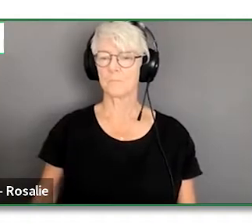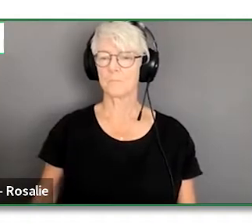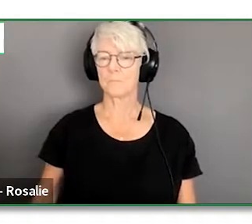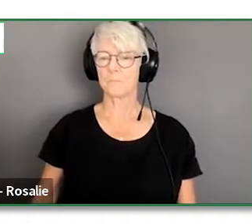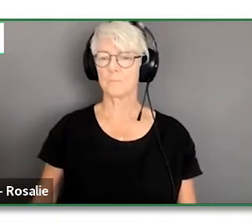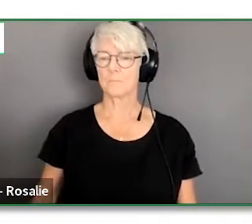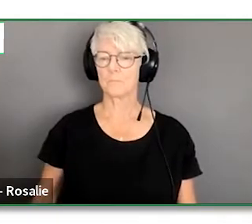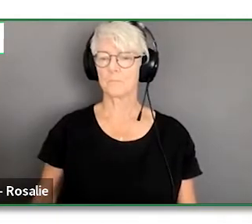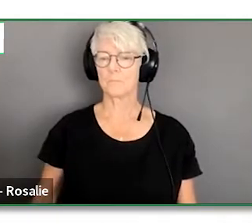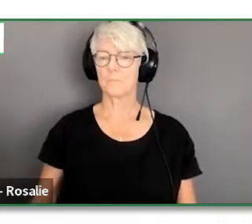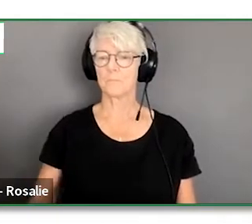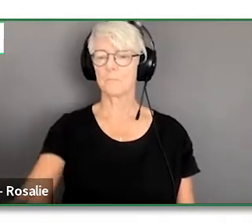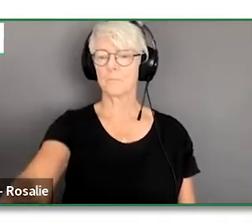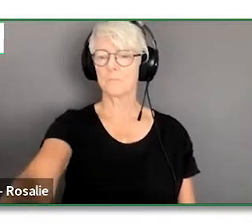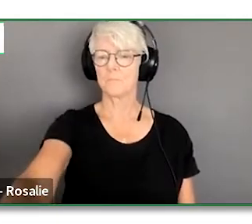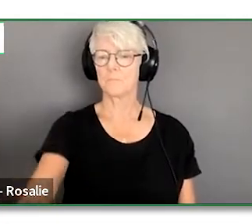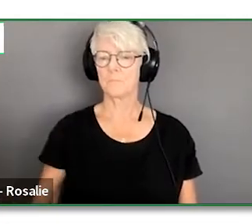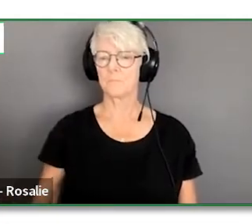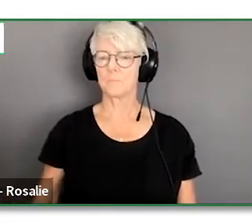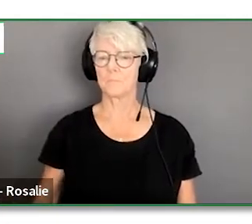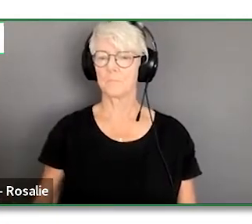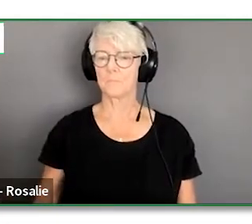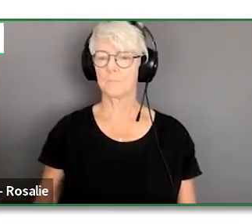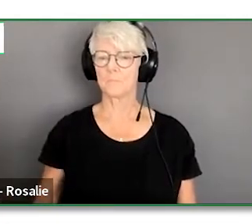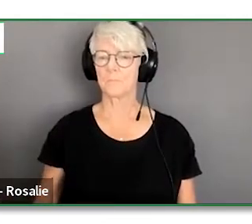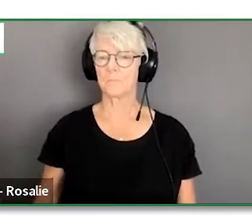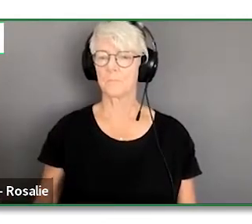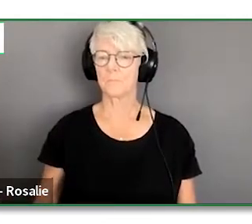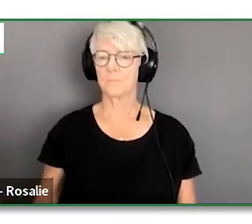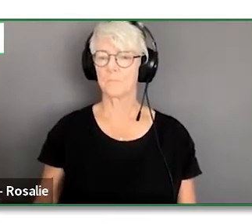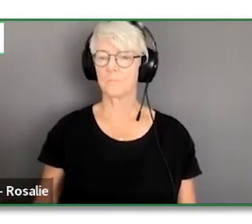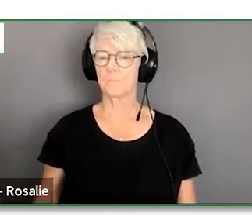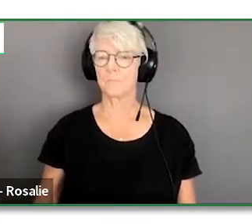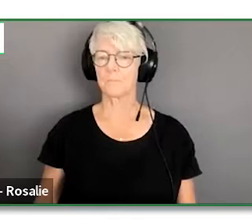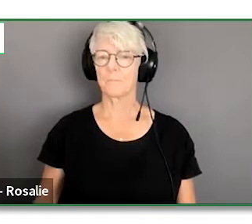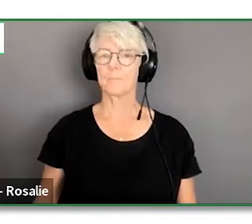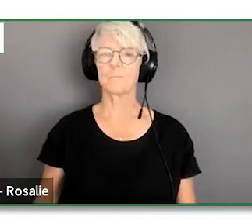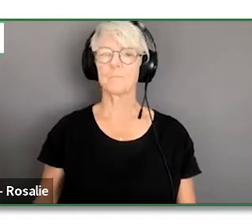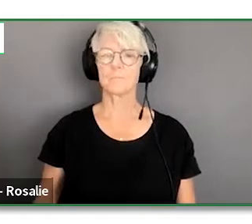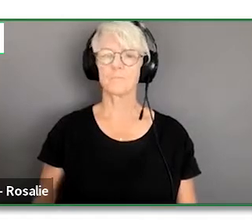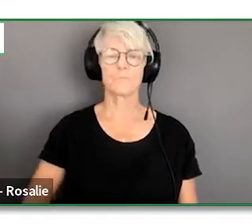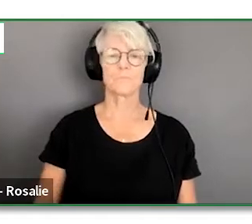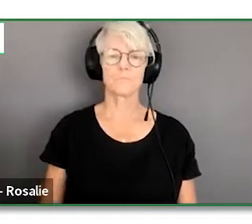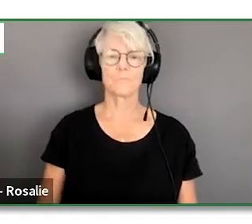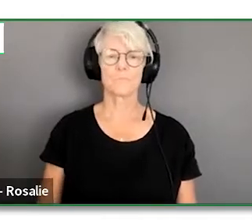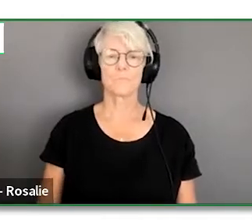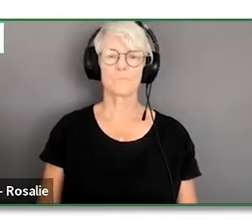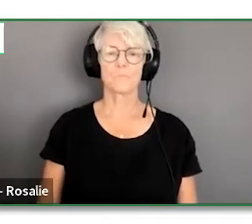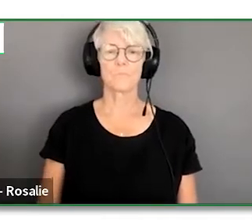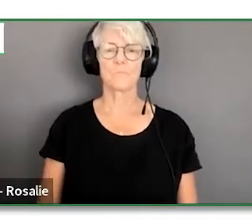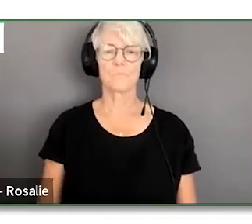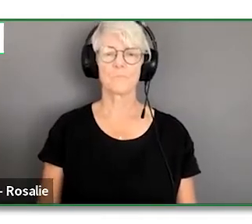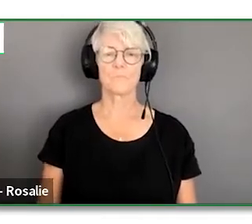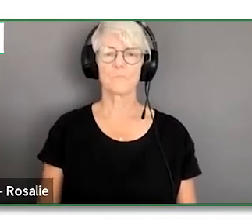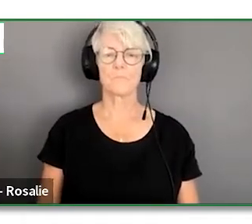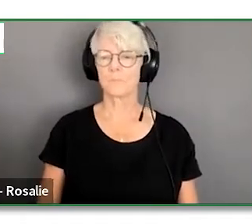conduct in terms of accessibility for our infrastructure for the visitor experience. I'm accompanied with a number by number